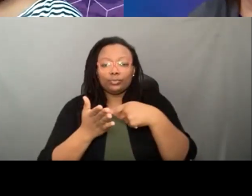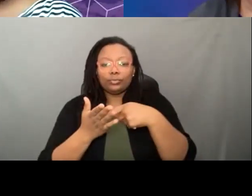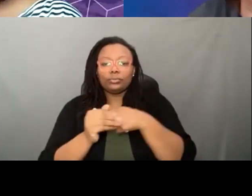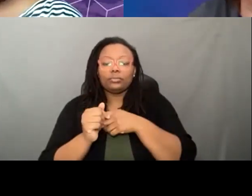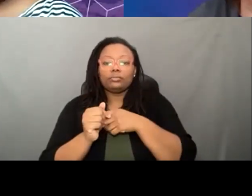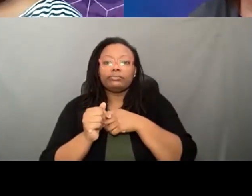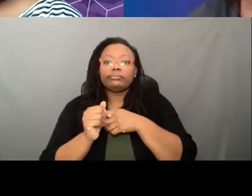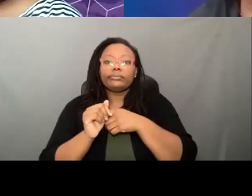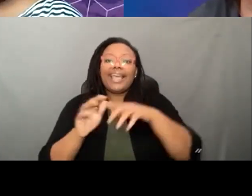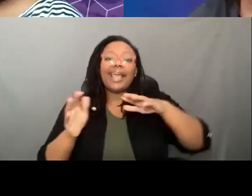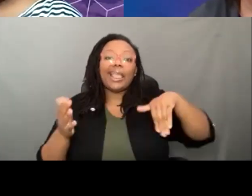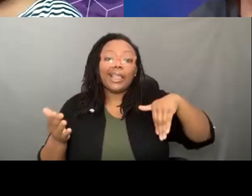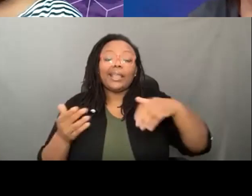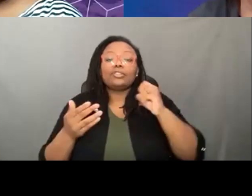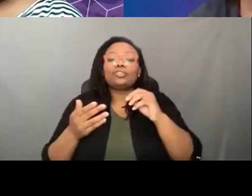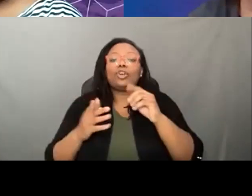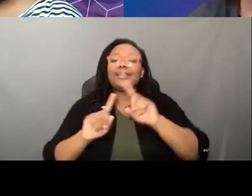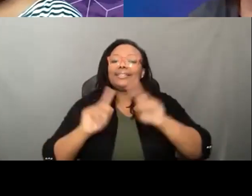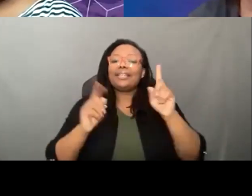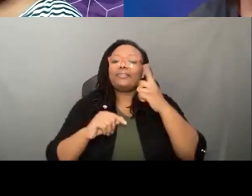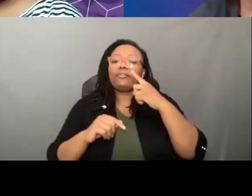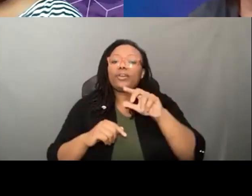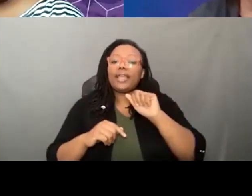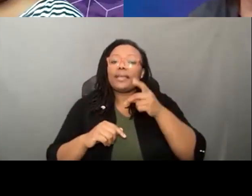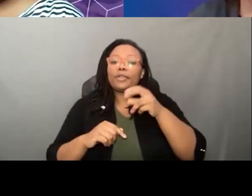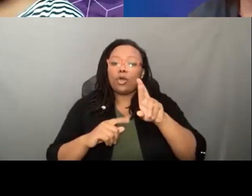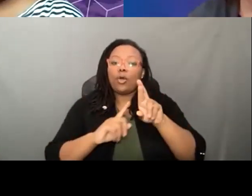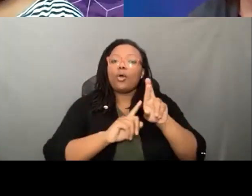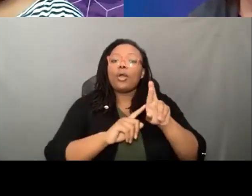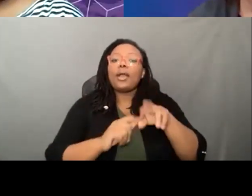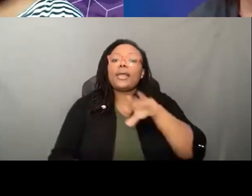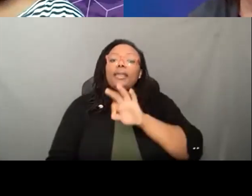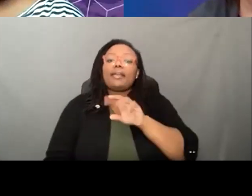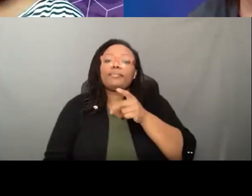So again, it's slightly different for the APRs than the FPRs and the PORS,